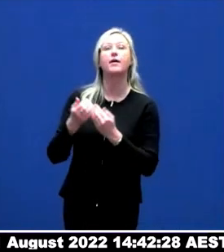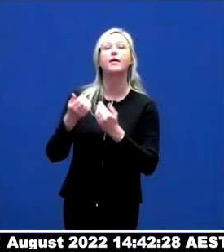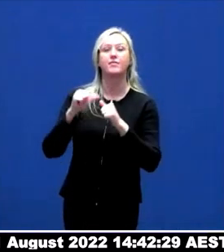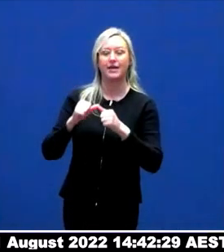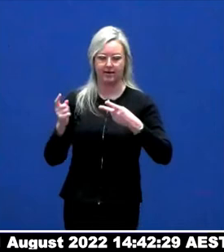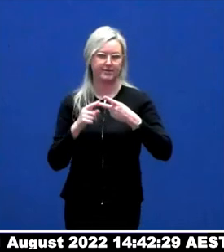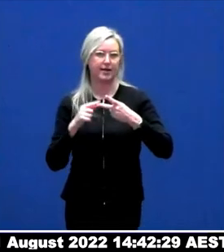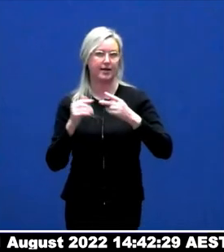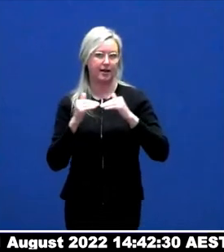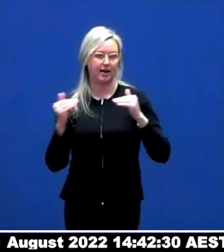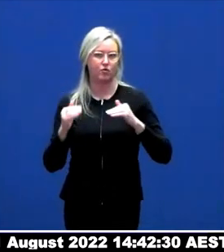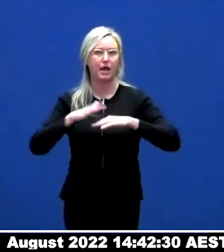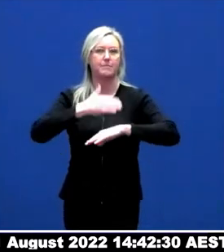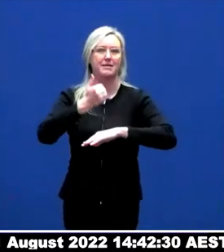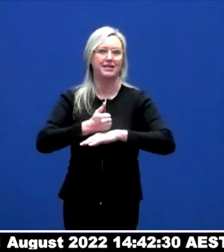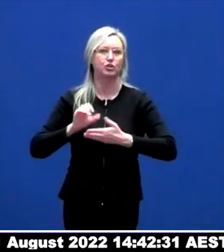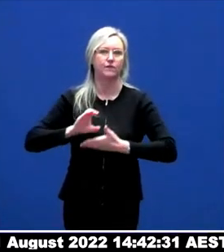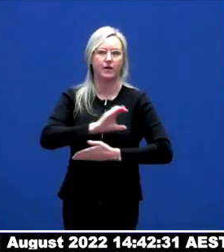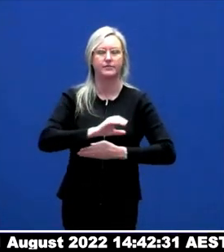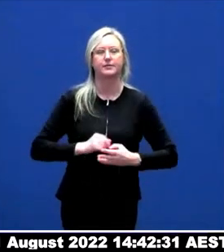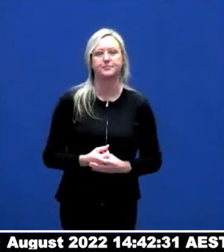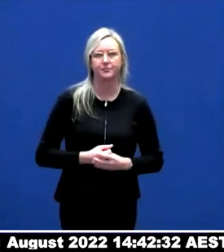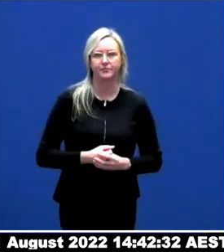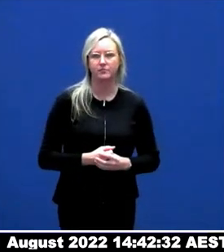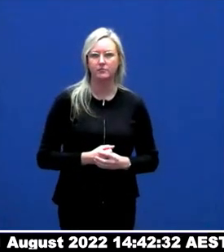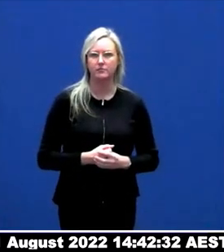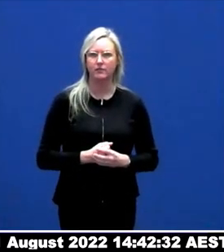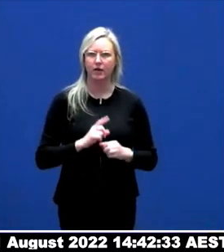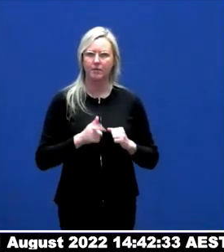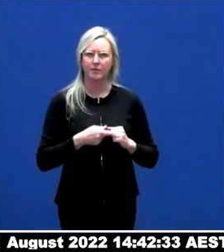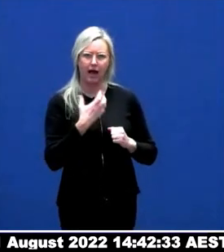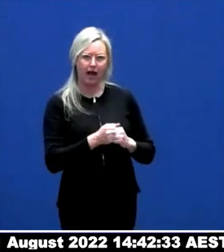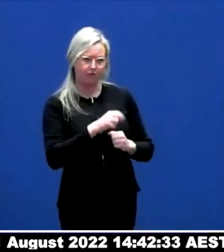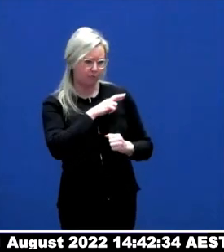There's no obligation on a participant to identify the kind of support